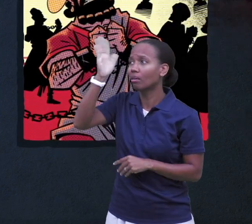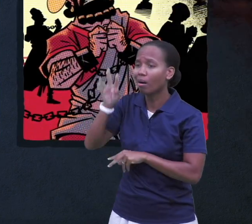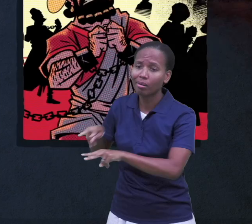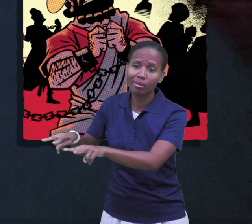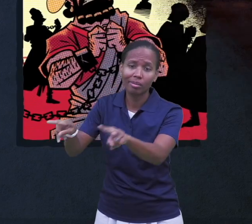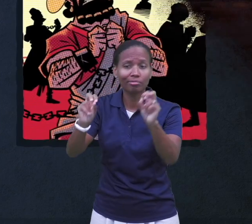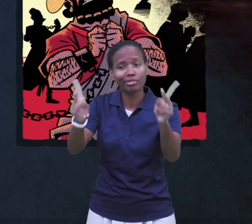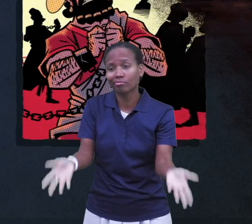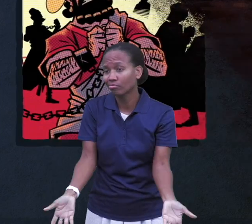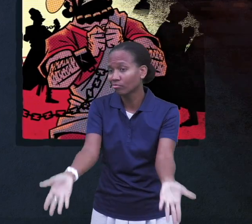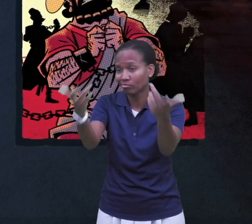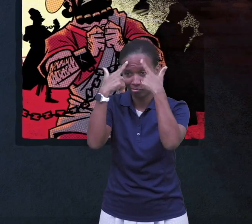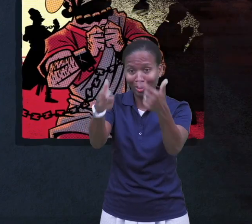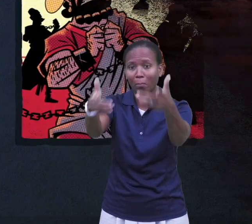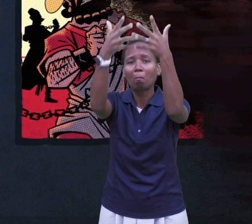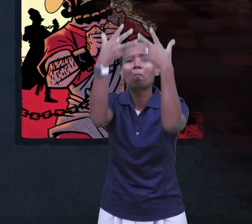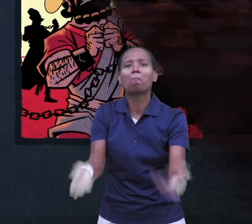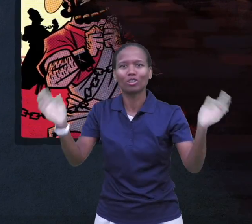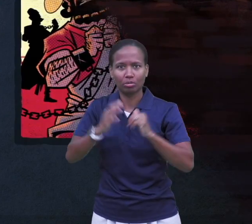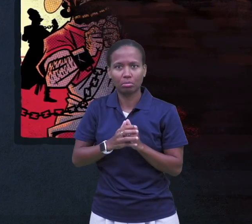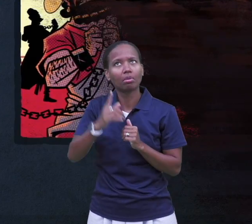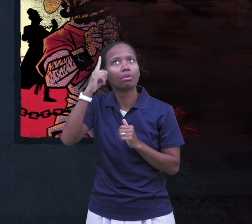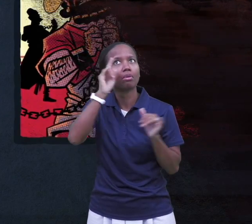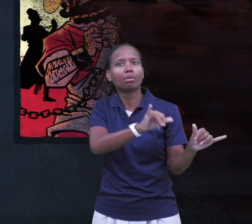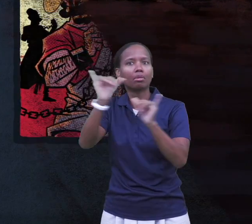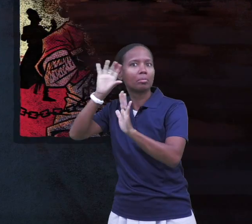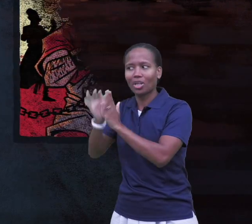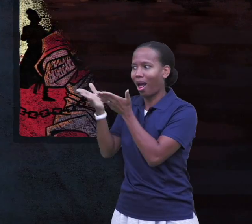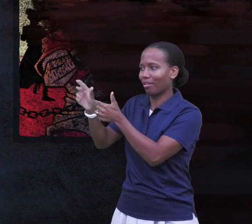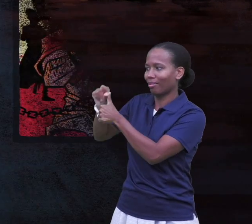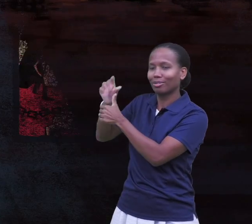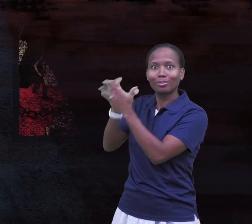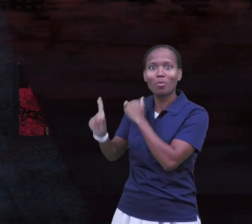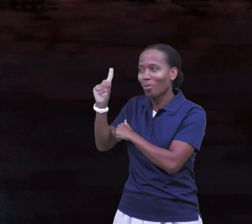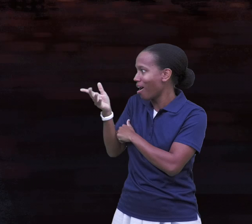that God hands them over to self-destruction. It’s like a reversal of creation in Genesis chapter 1